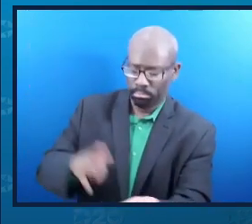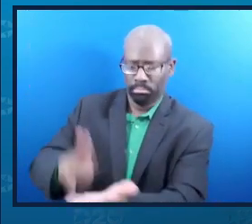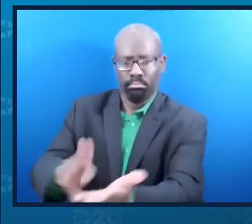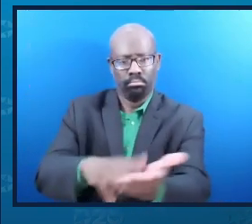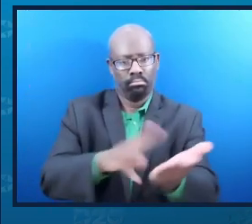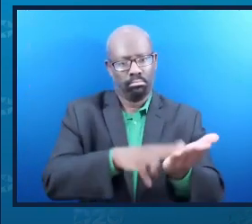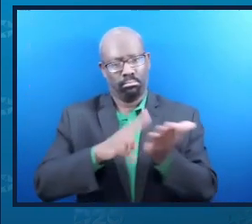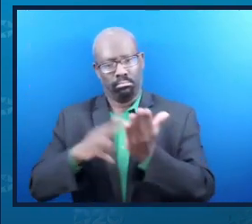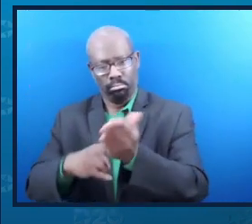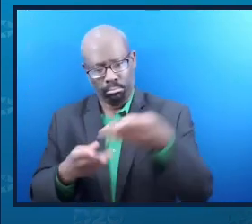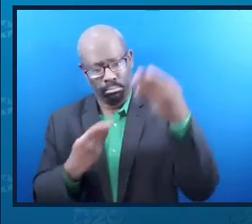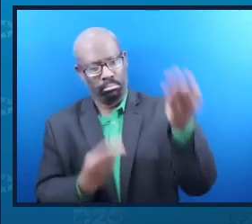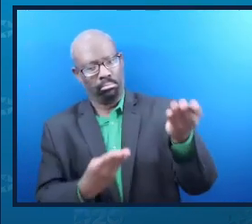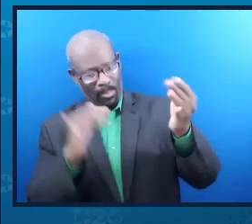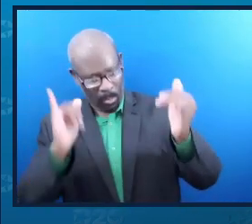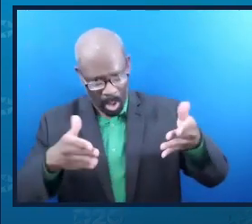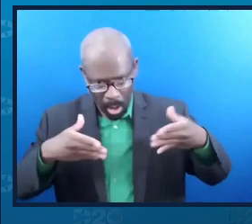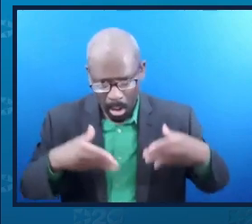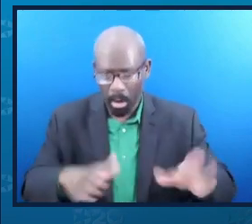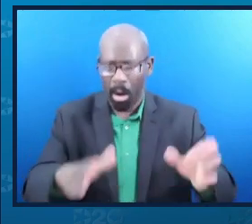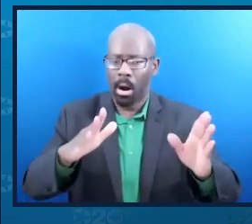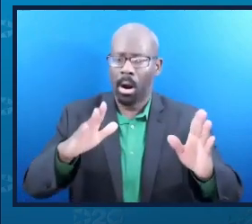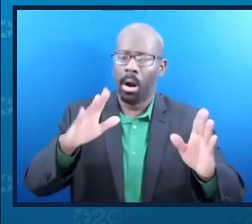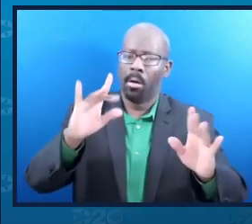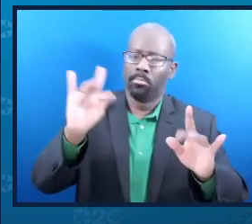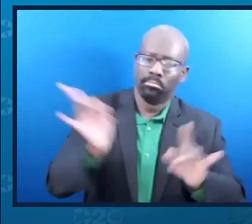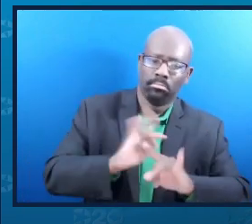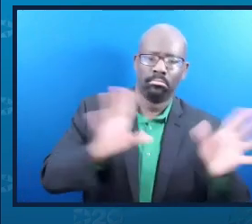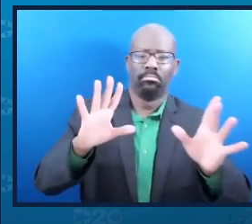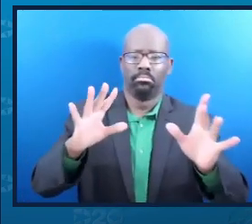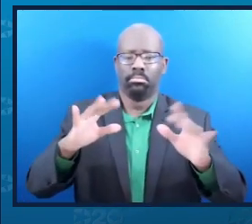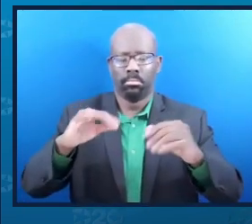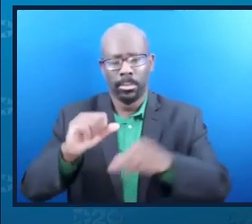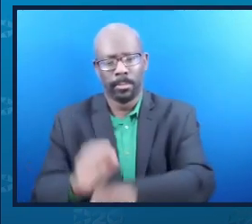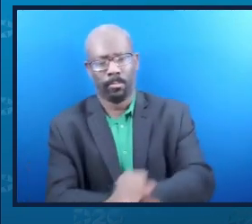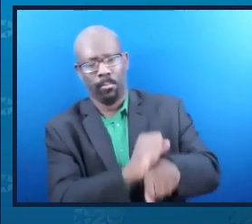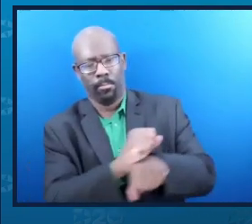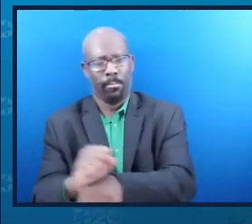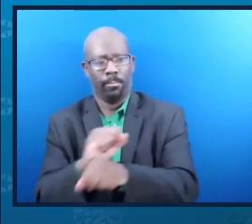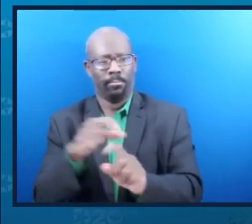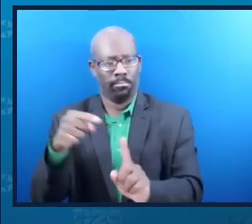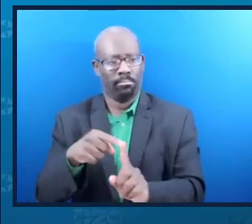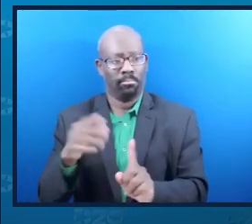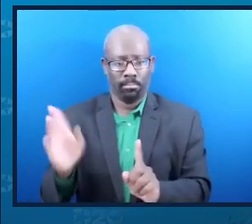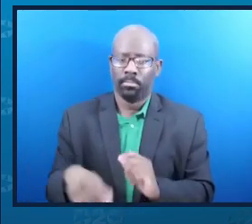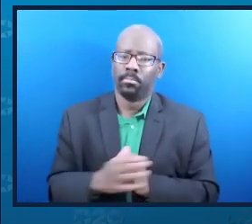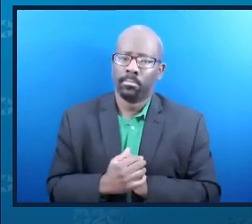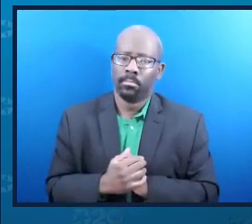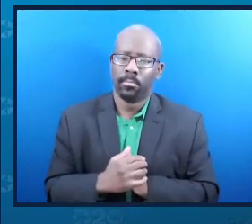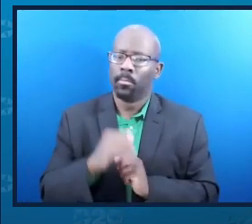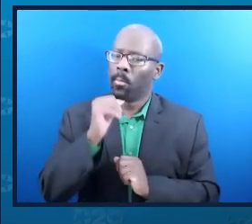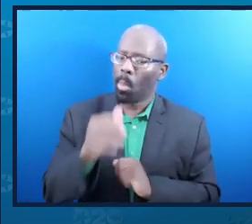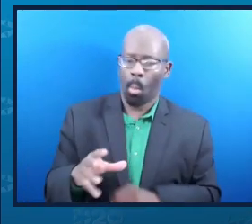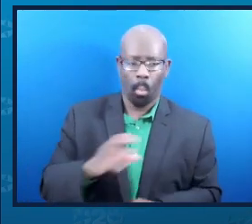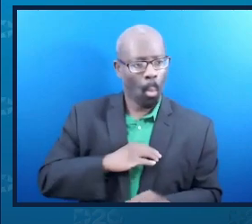IT ALLOWED FOR THE INHUMANTIVE SLAVERY AND FAILED TO GUARANTEE